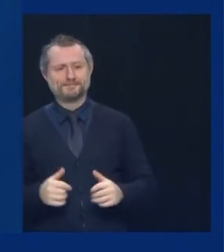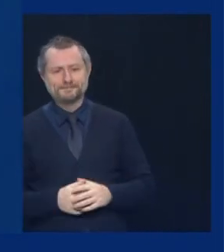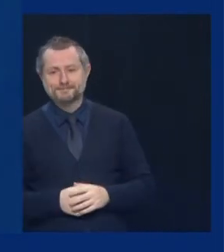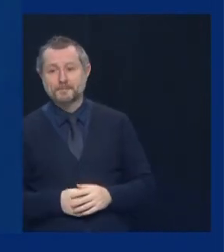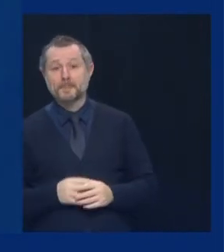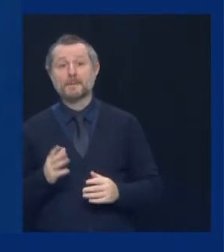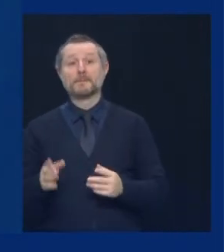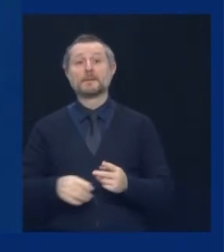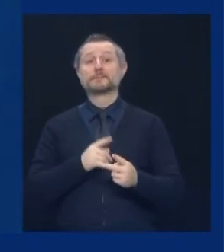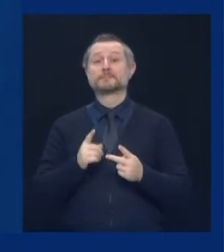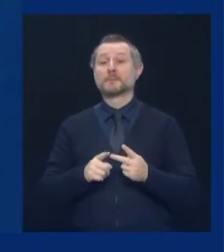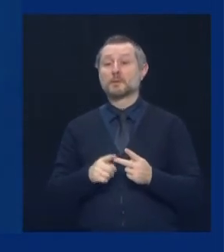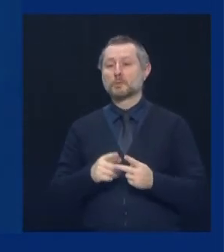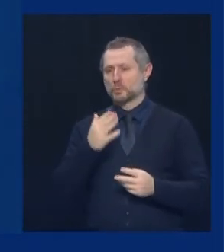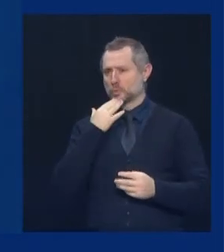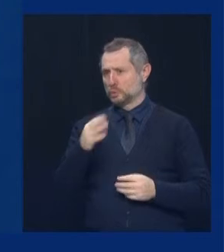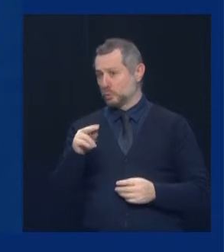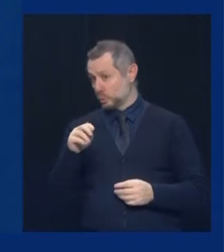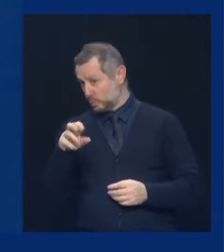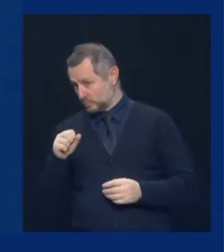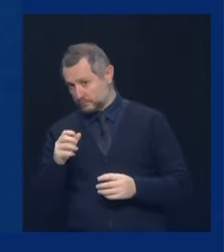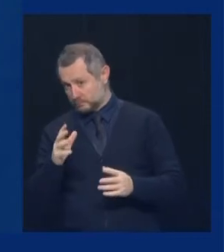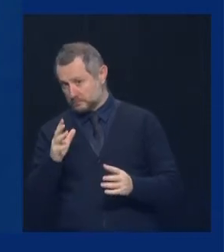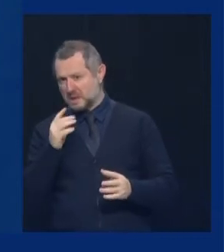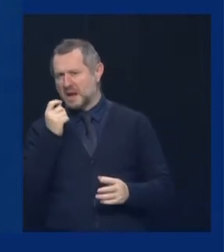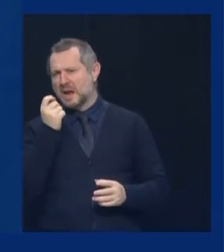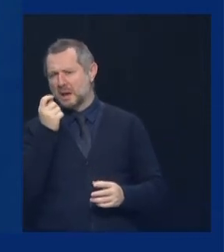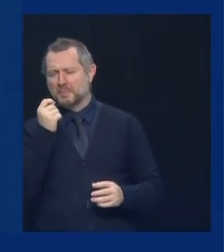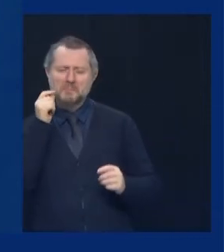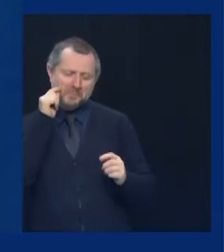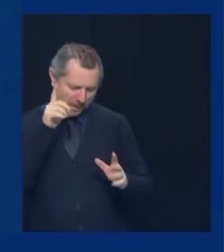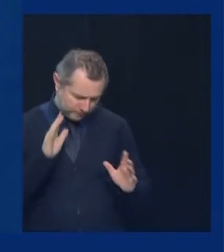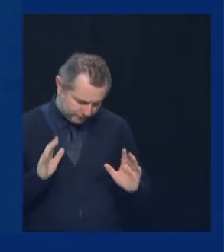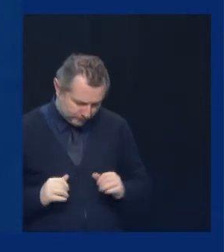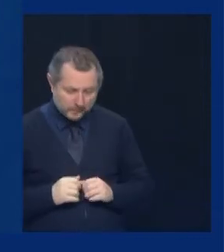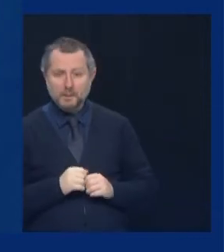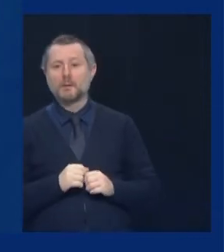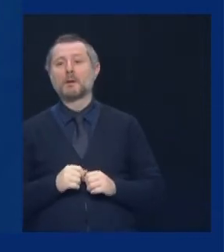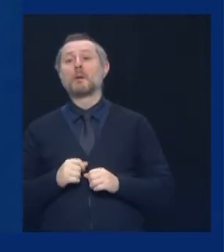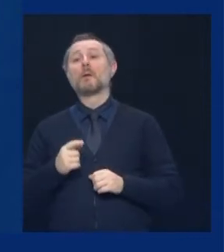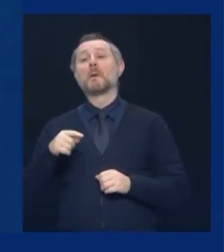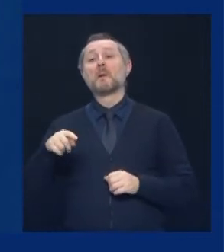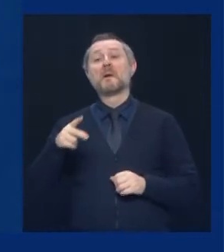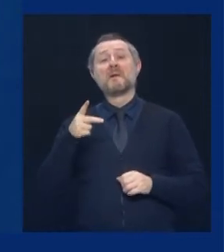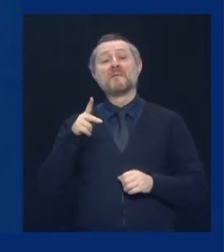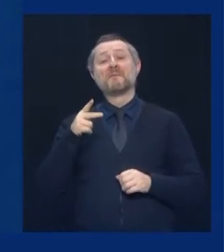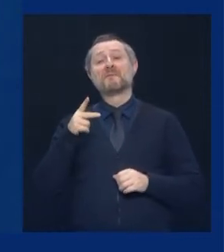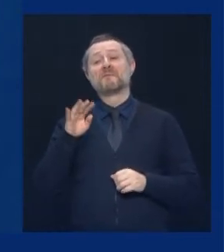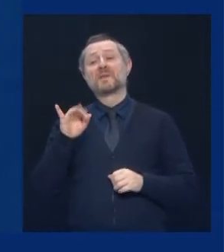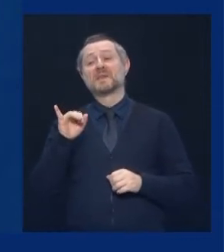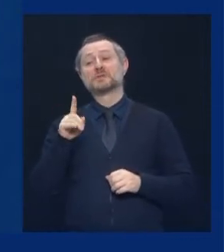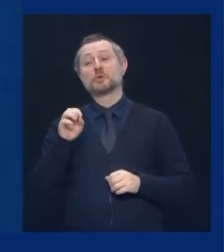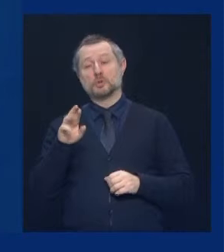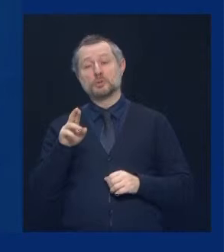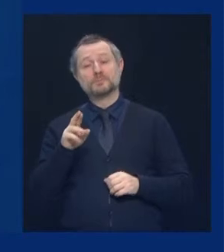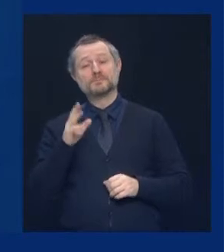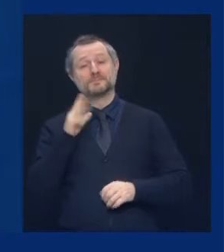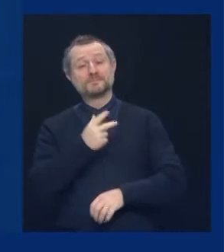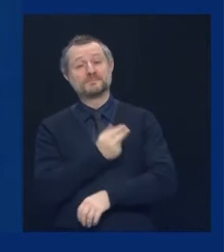VACCINES ADMINISTERED. GREAT JOB. MORE GOOD NEWS.